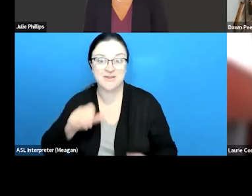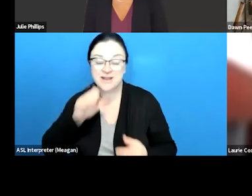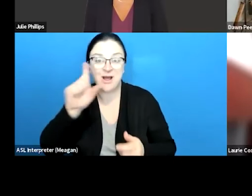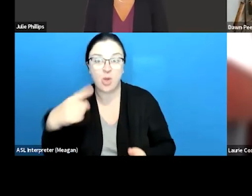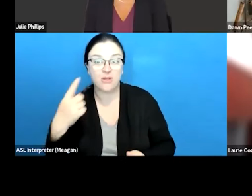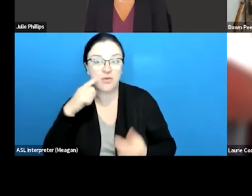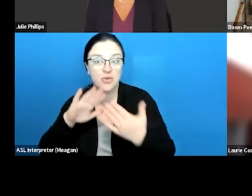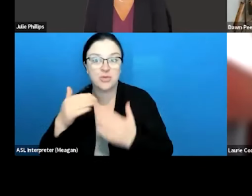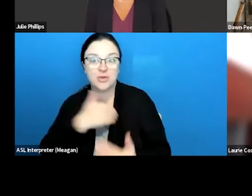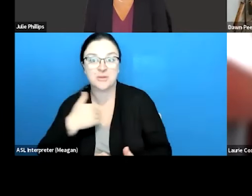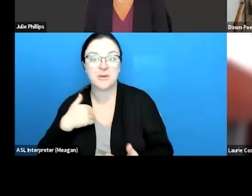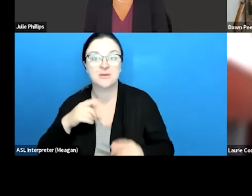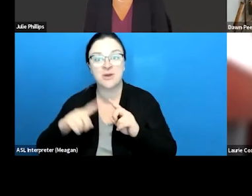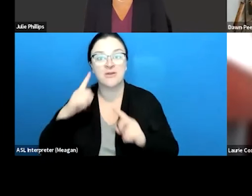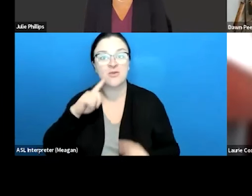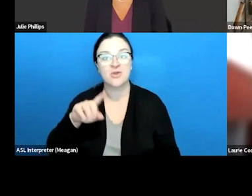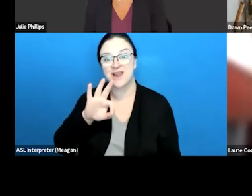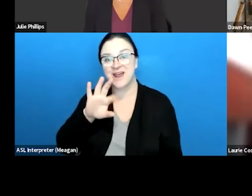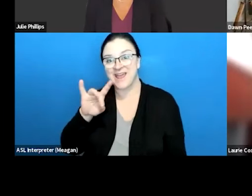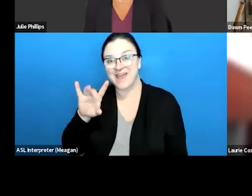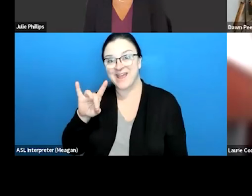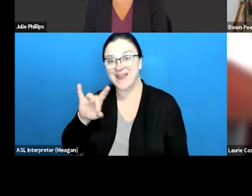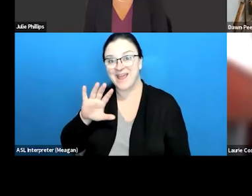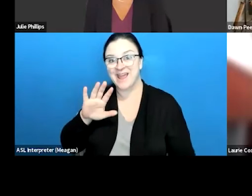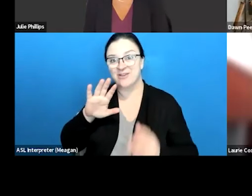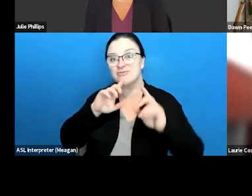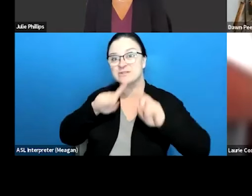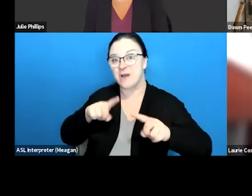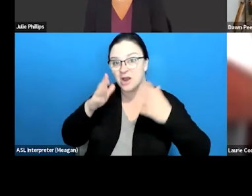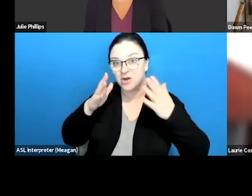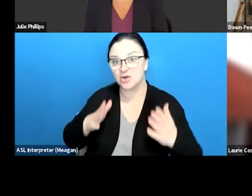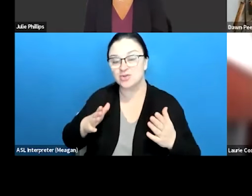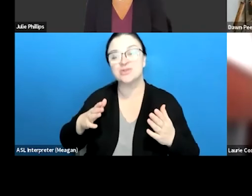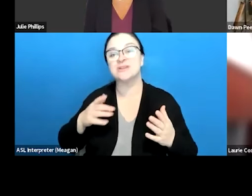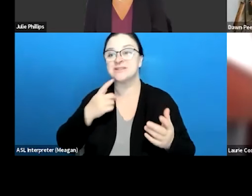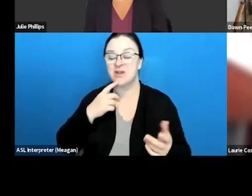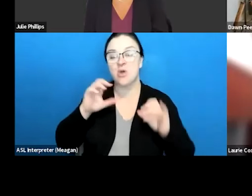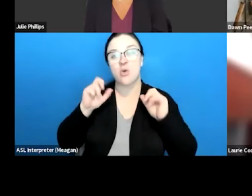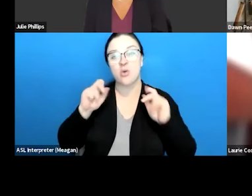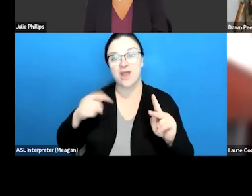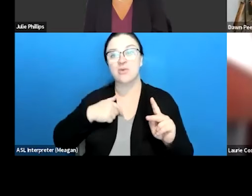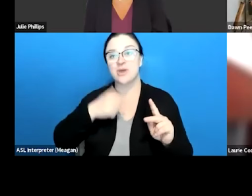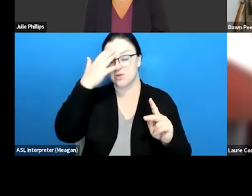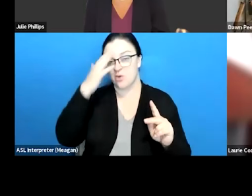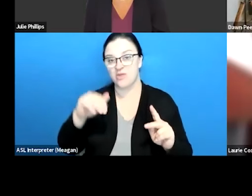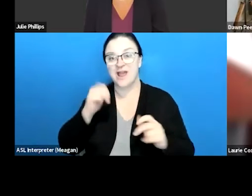but also to the 988 call takers to say, okay, we know that any call that comes in in this region,